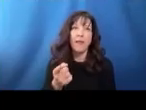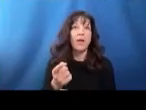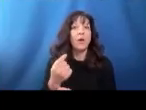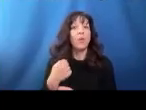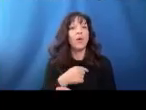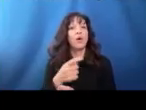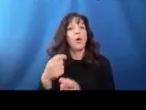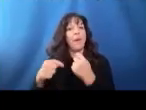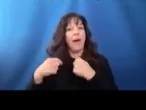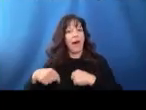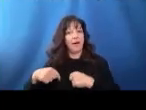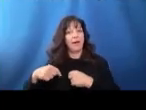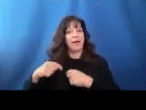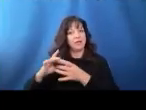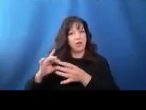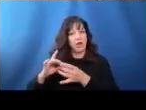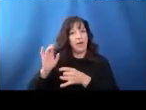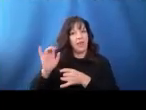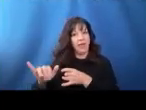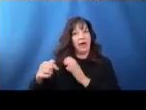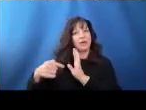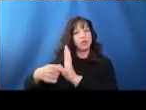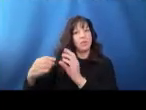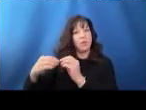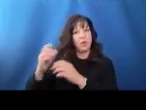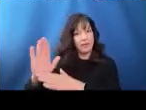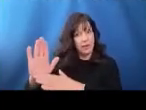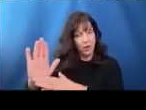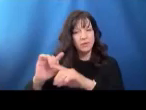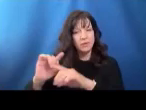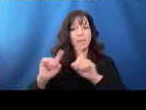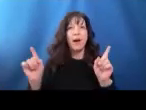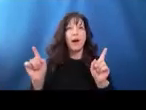reference, and I'll show some more videos, but what I hope you